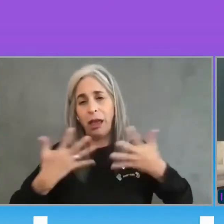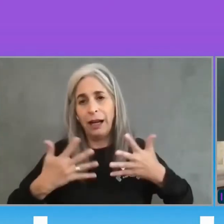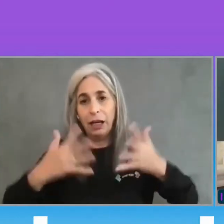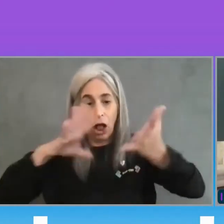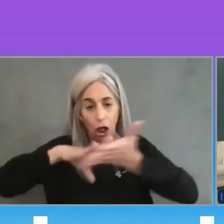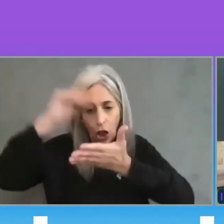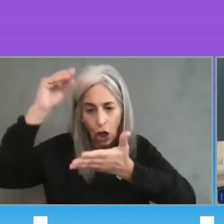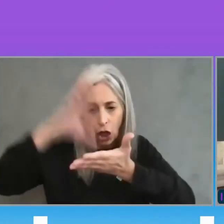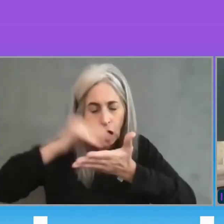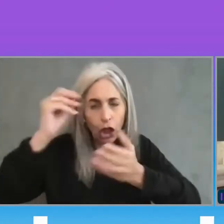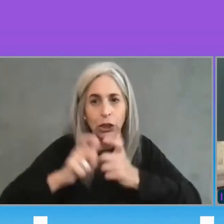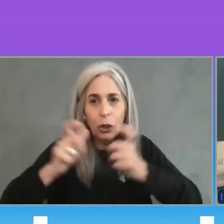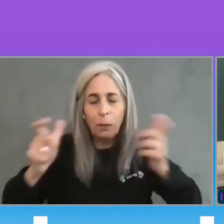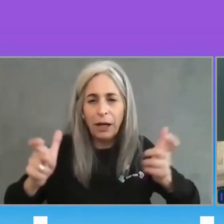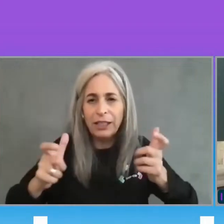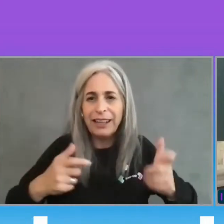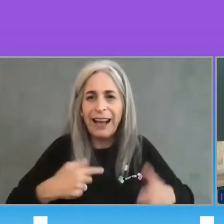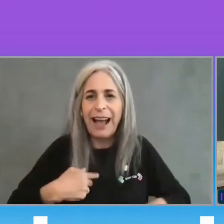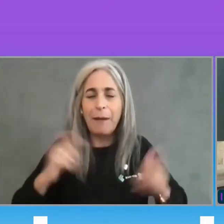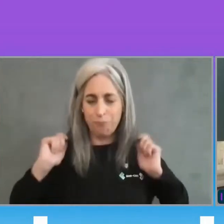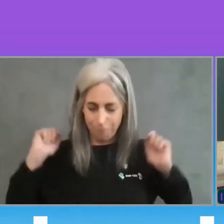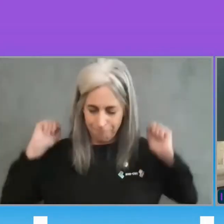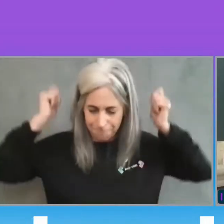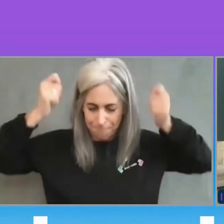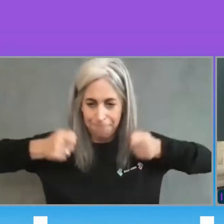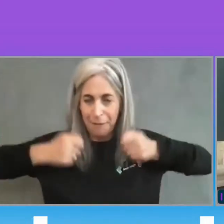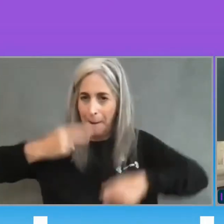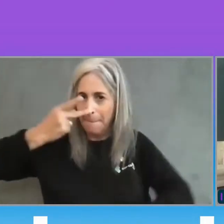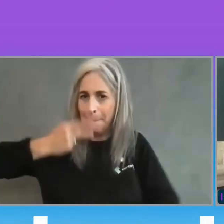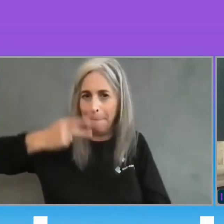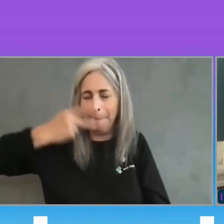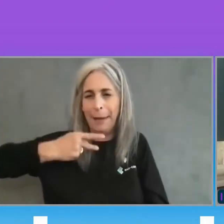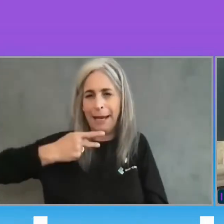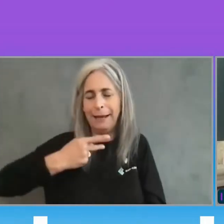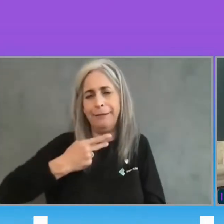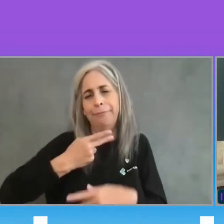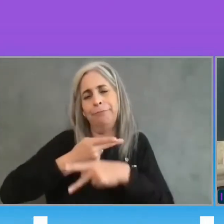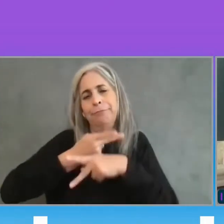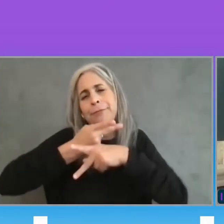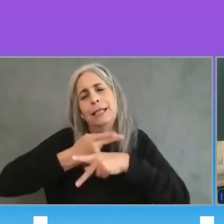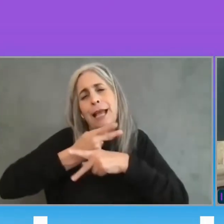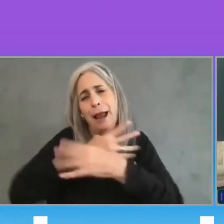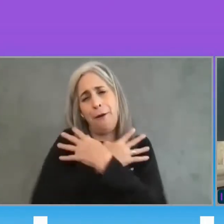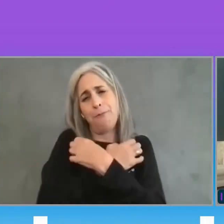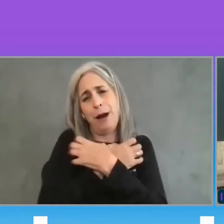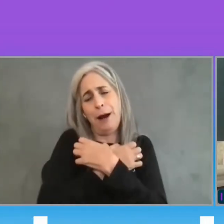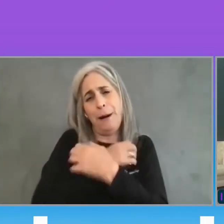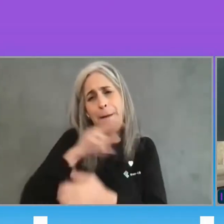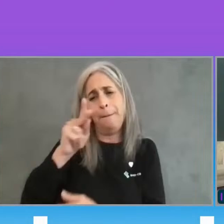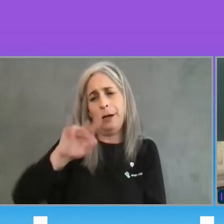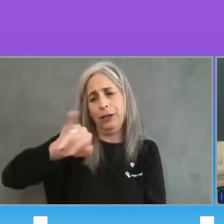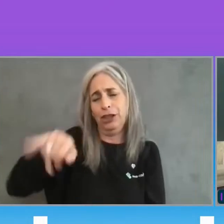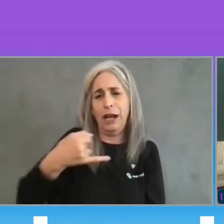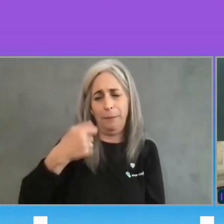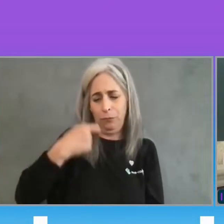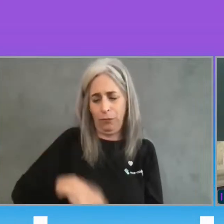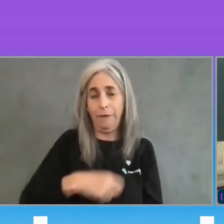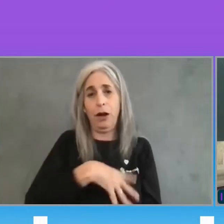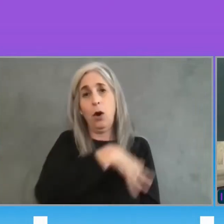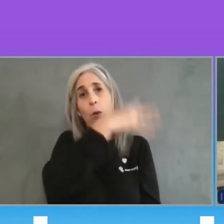learning so much. So I'm putting on my Pink Care Bear pajama